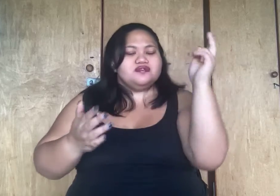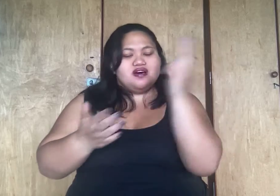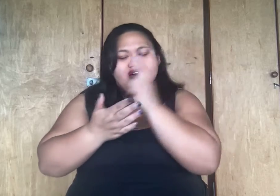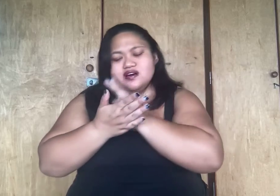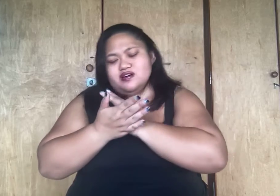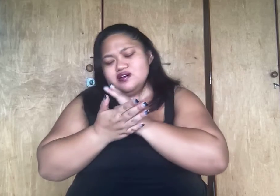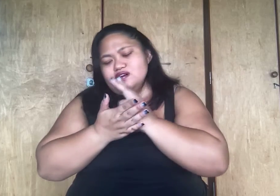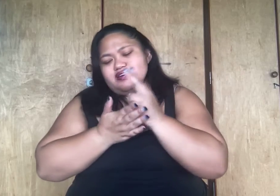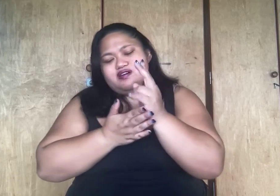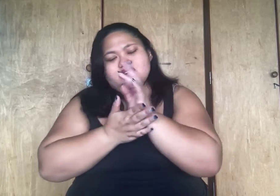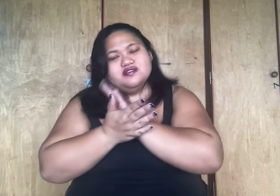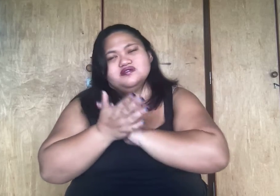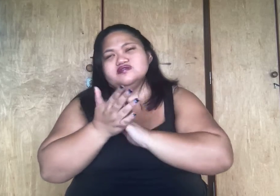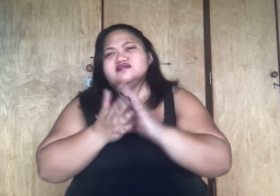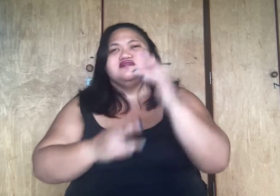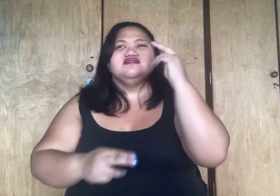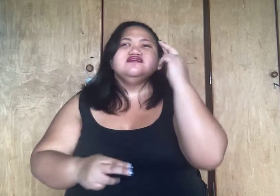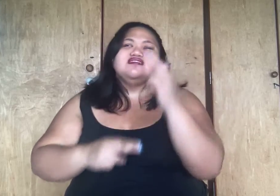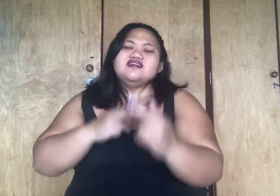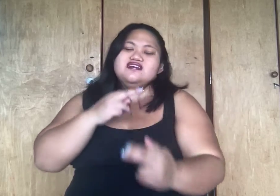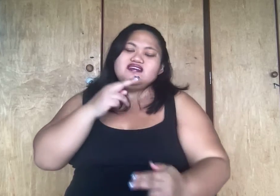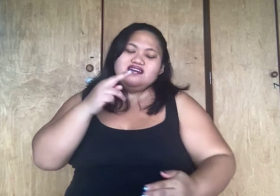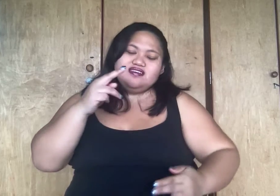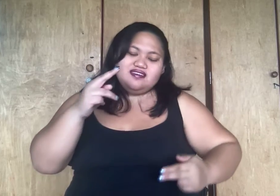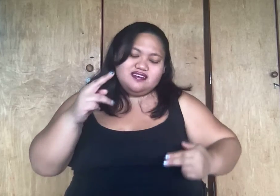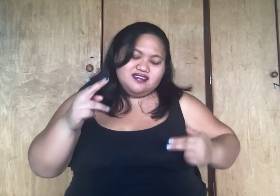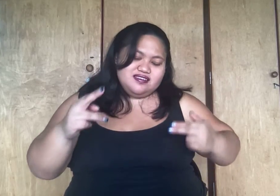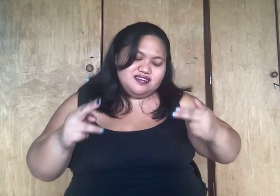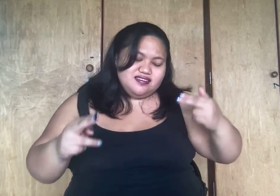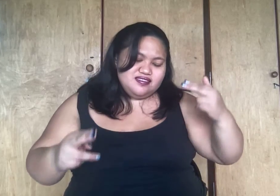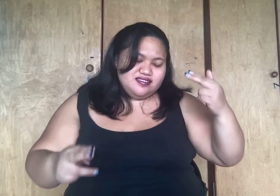... ill worship his holy ... ... name ...